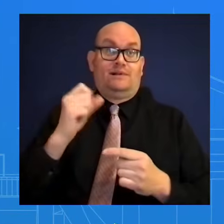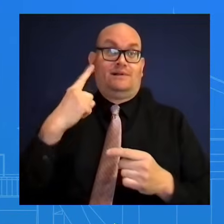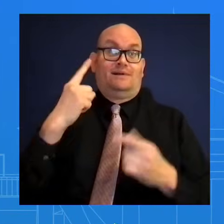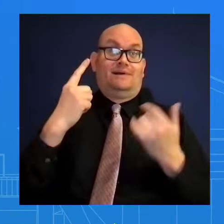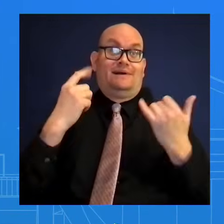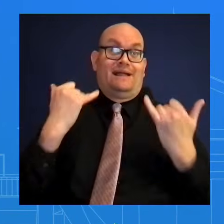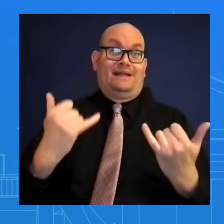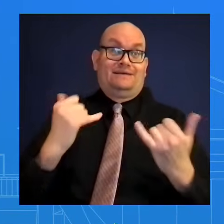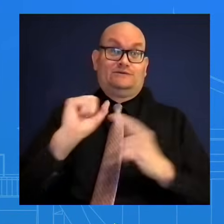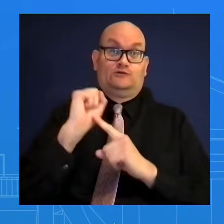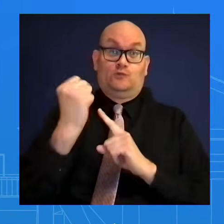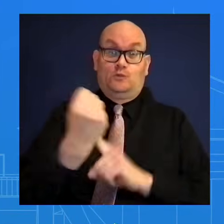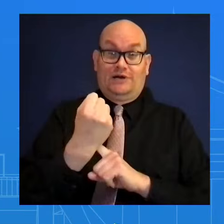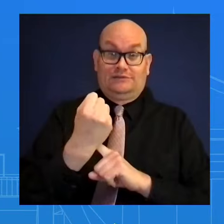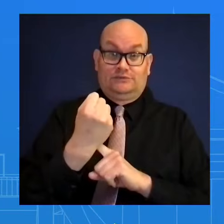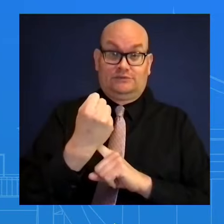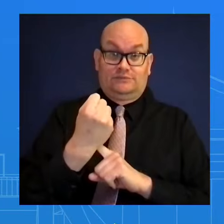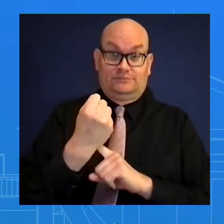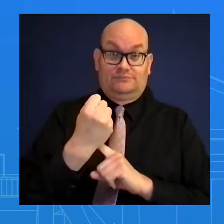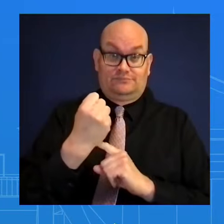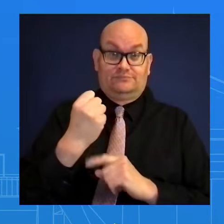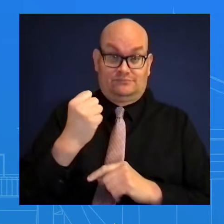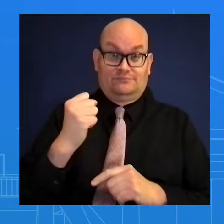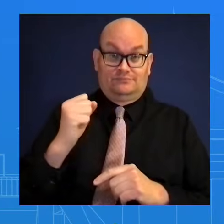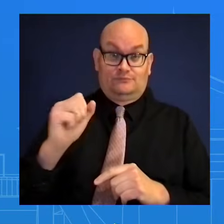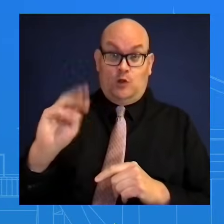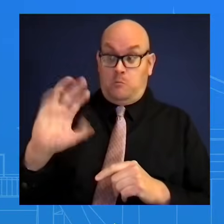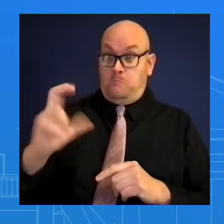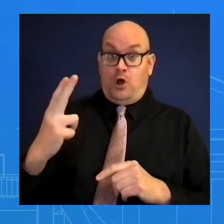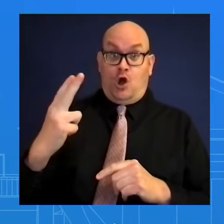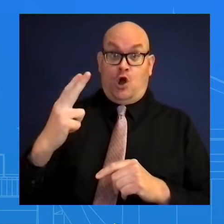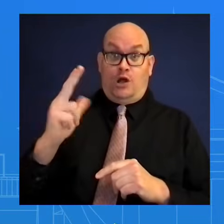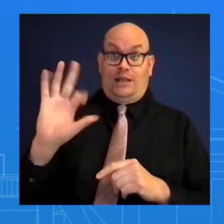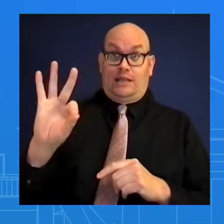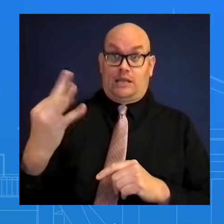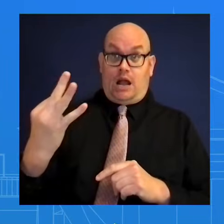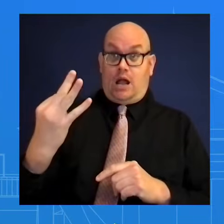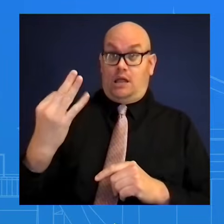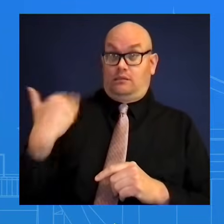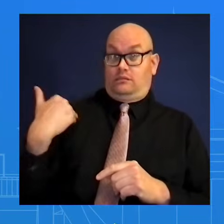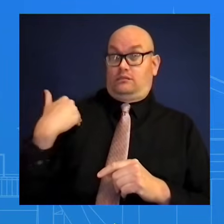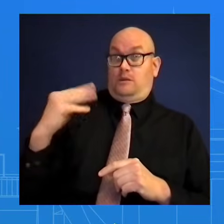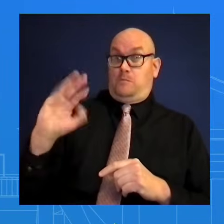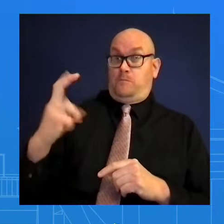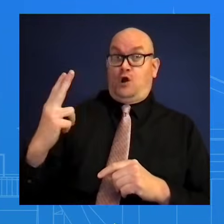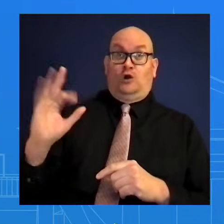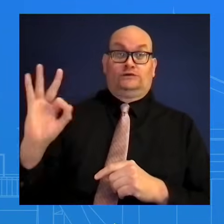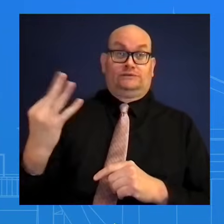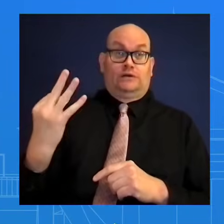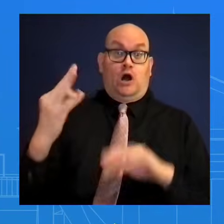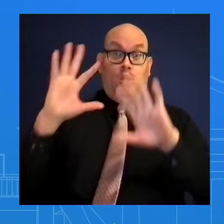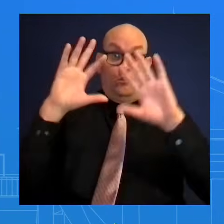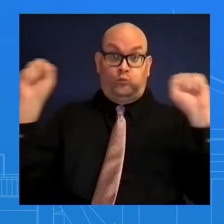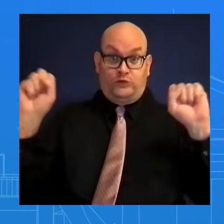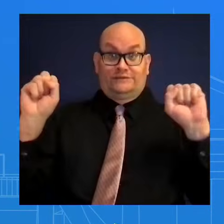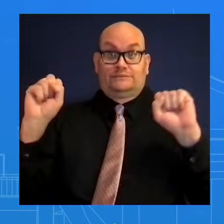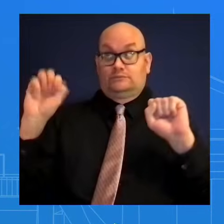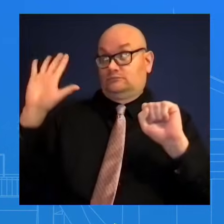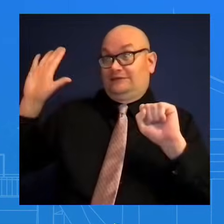he was very clear about how he saw the values for -- showing the values to the American people, how we move forward with our economy.